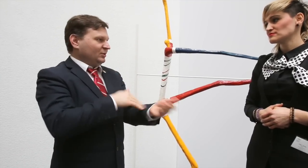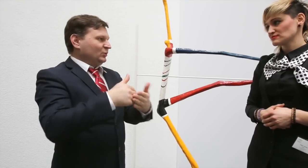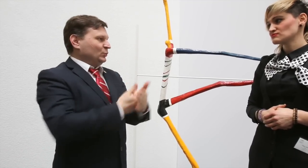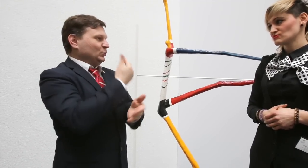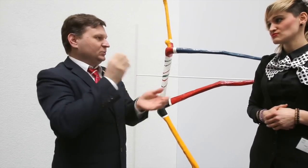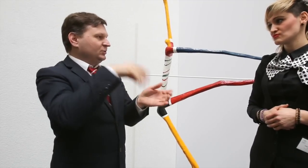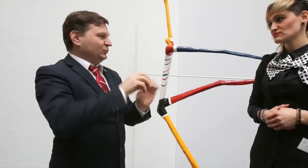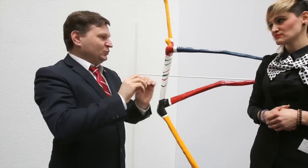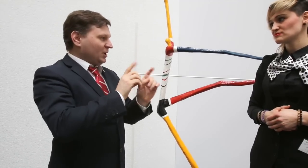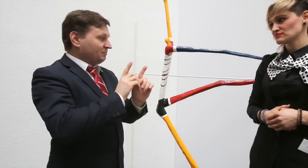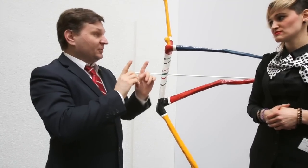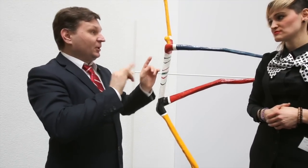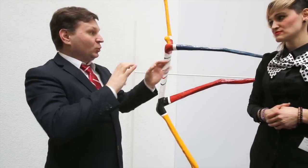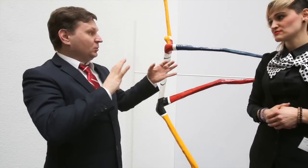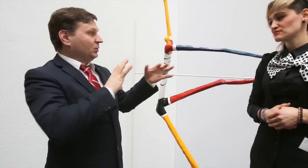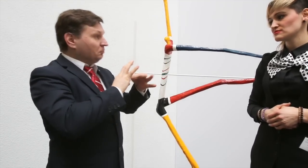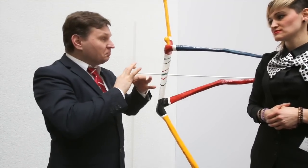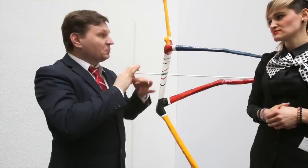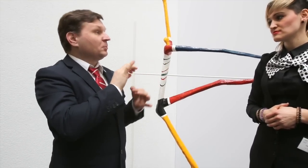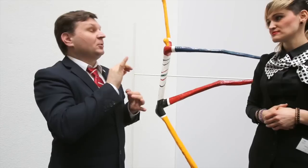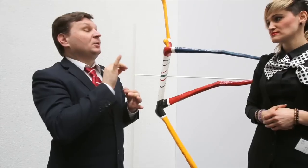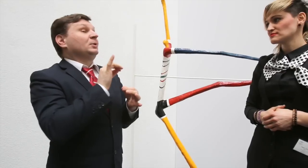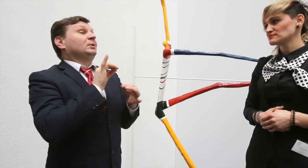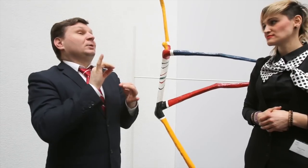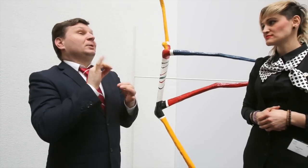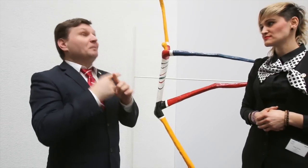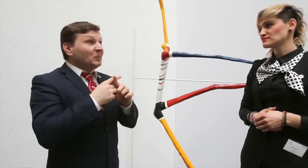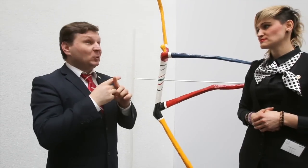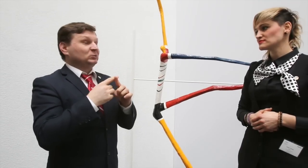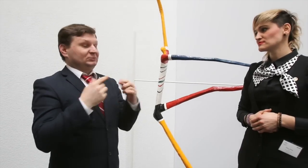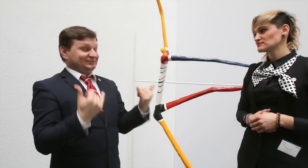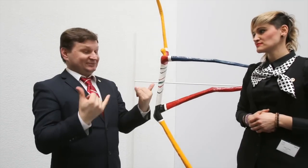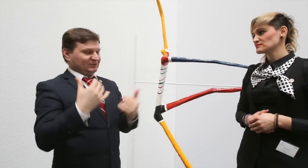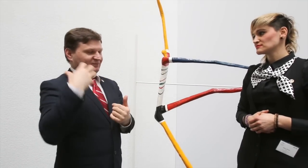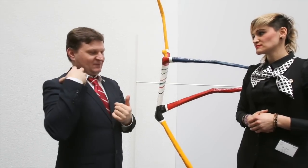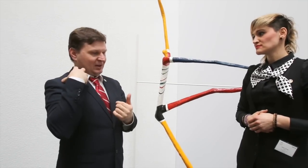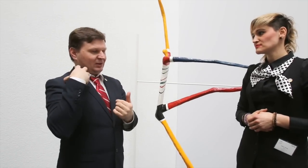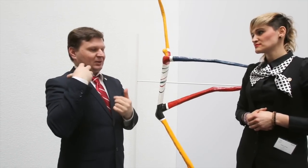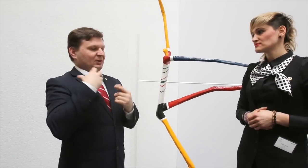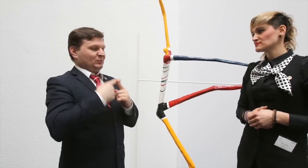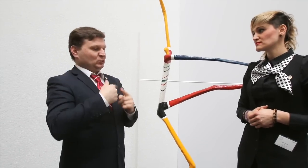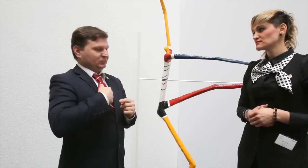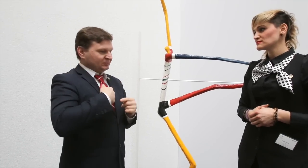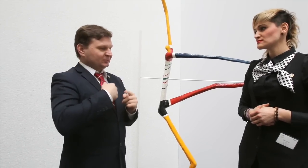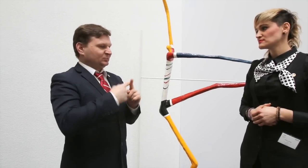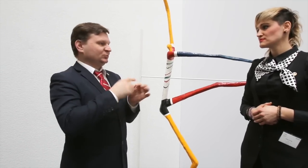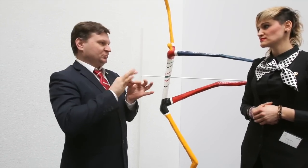Deaf sports were in its own world, and it was time for new blood. IOC is now connected.